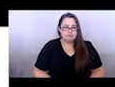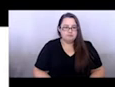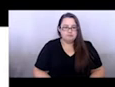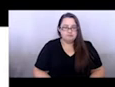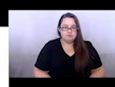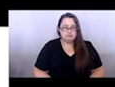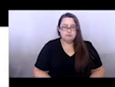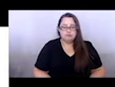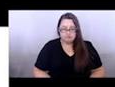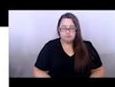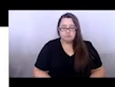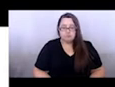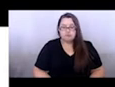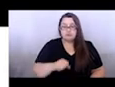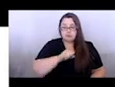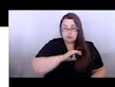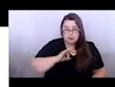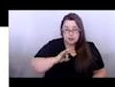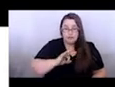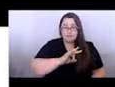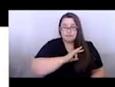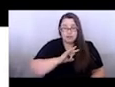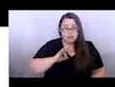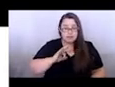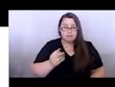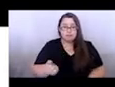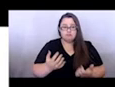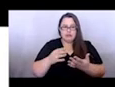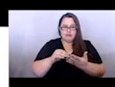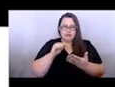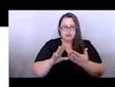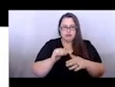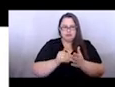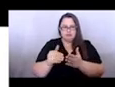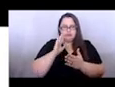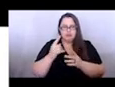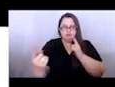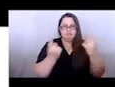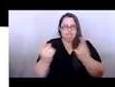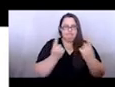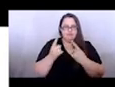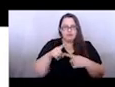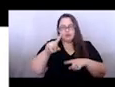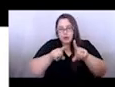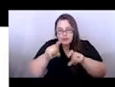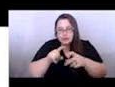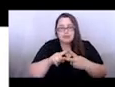So with staff and faculty, many students will often come to you with questions and issues about different